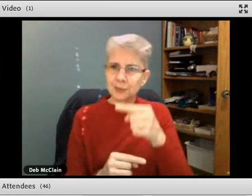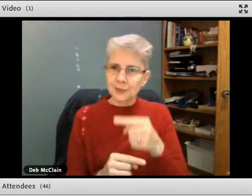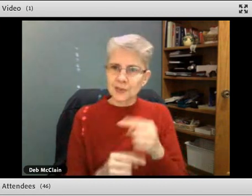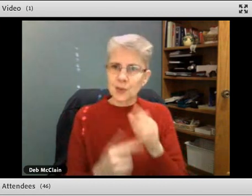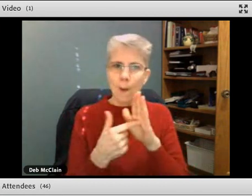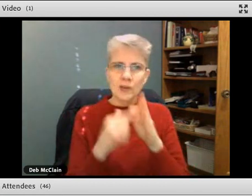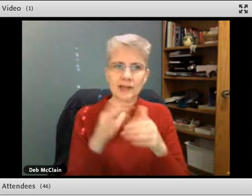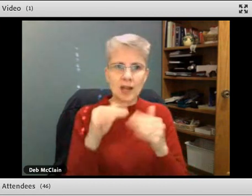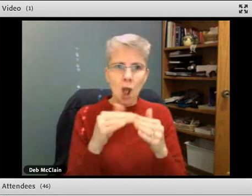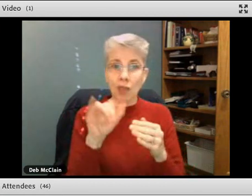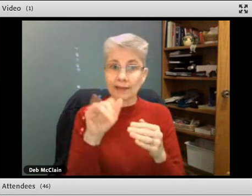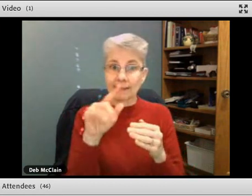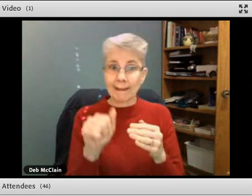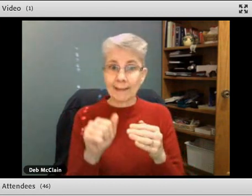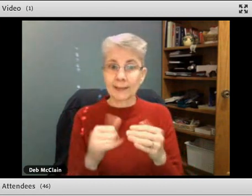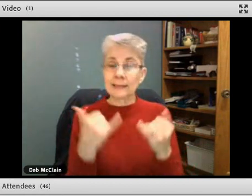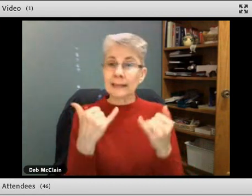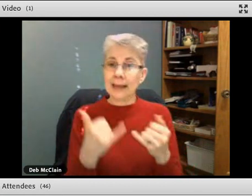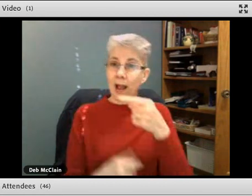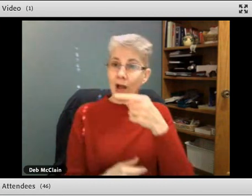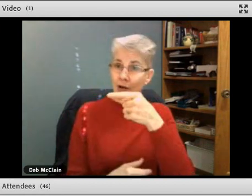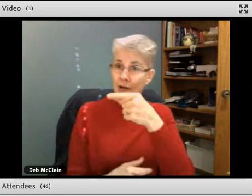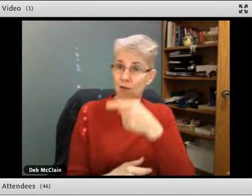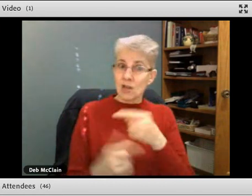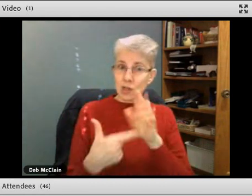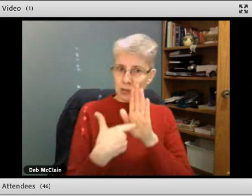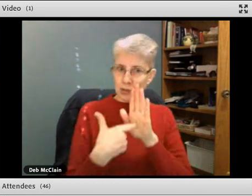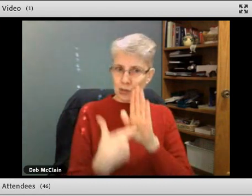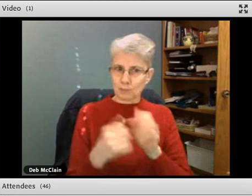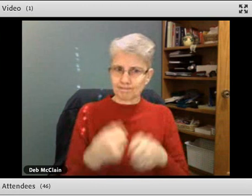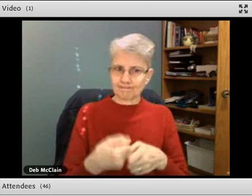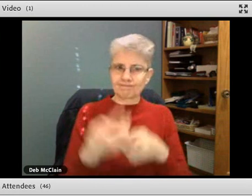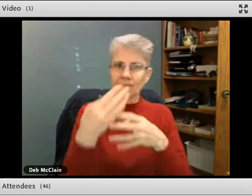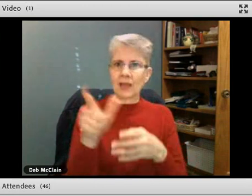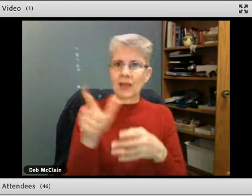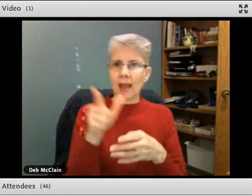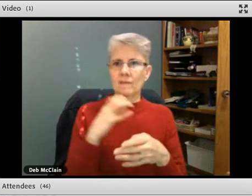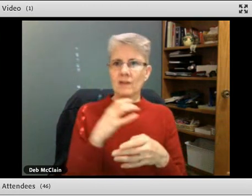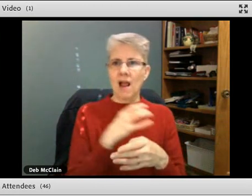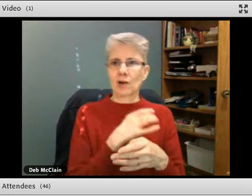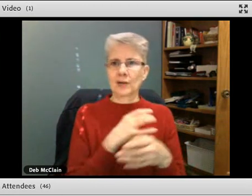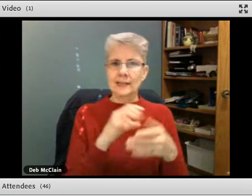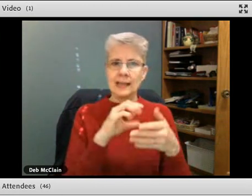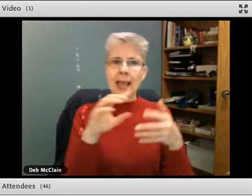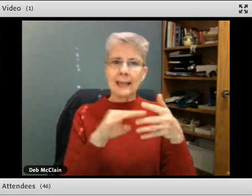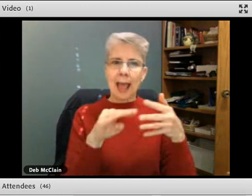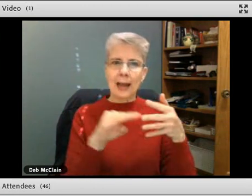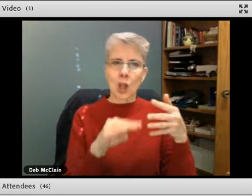in the Library of Congress catalog. You have that data from the 245 displayed in bold